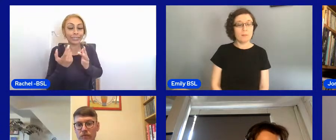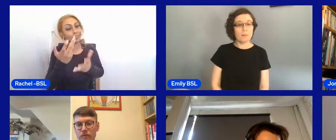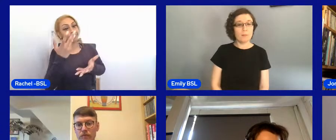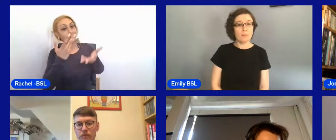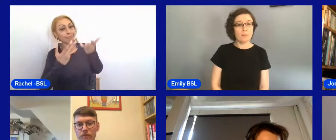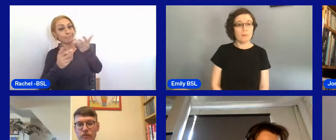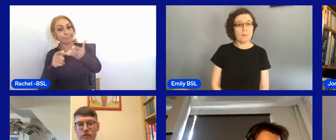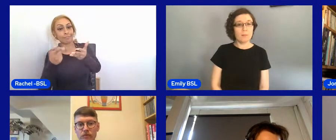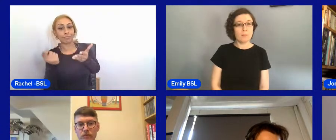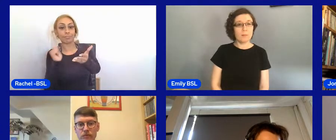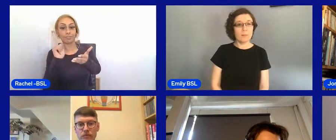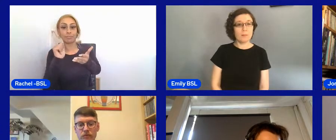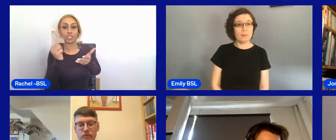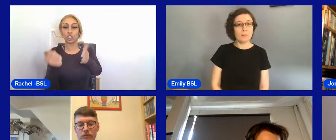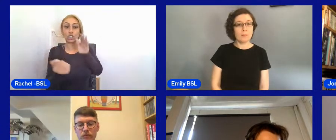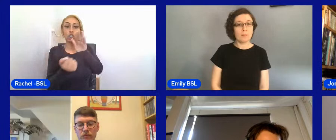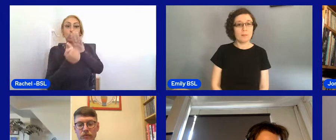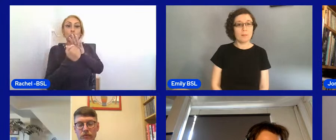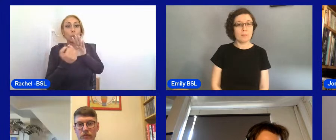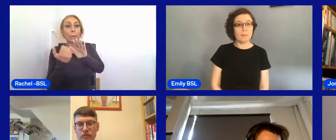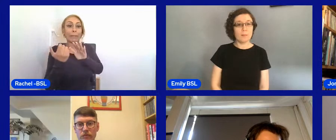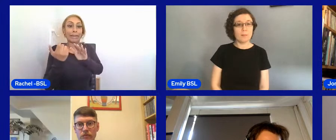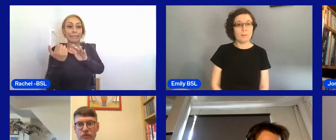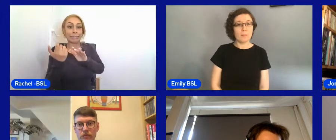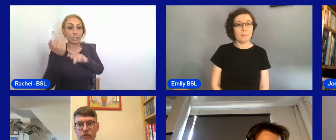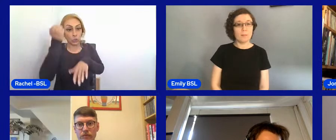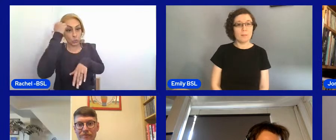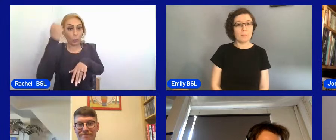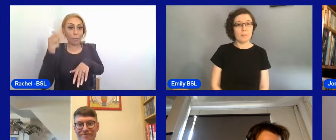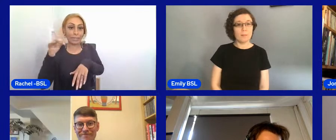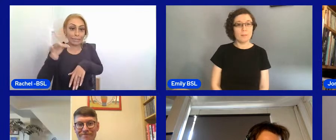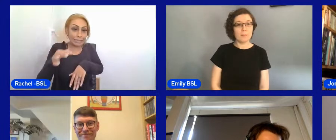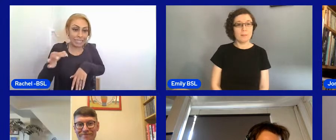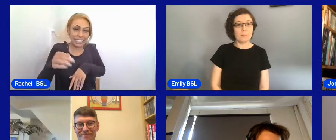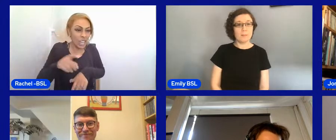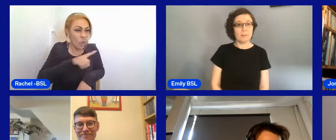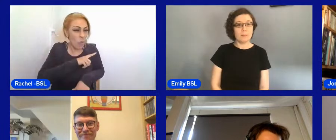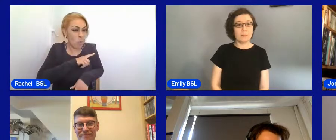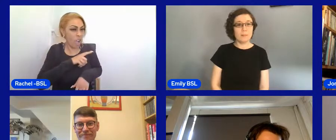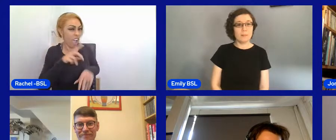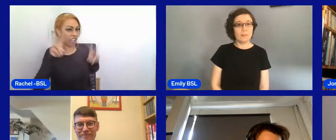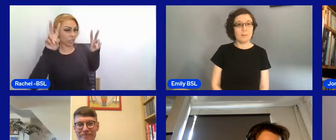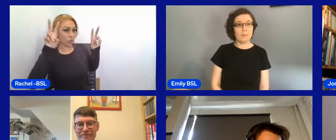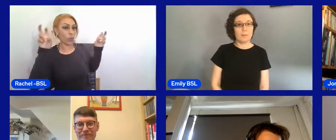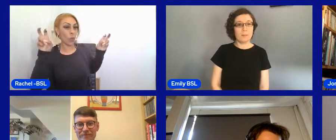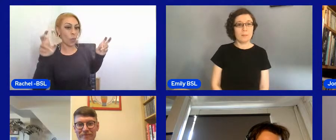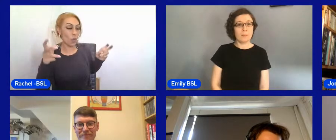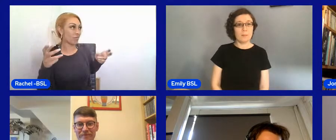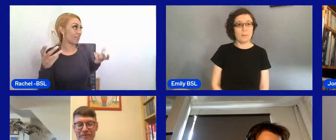Wilk and his project. First the full the title, Joseph, where did it come from, Stupid Cities?